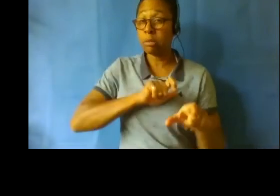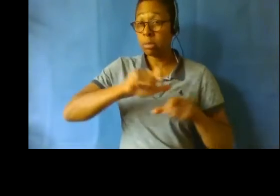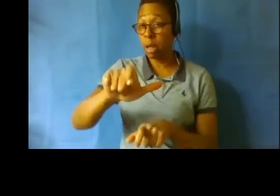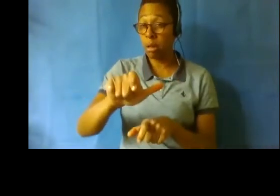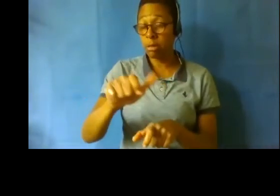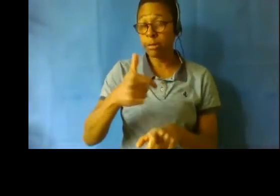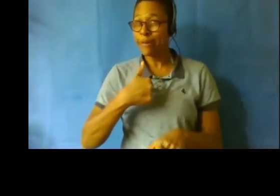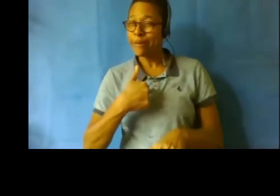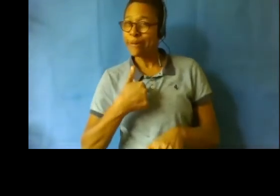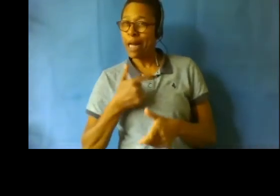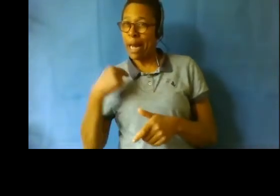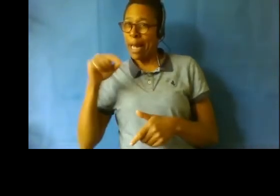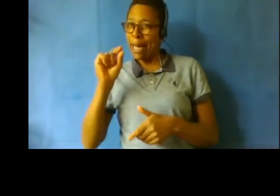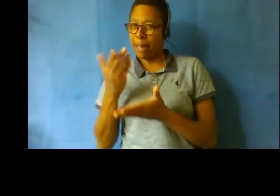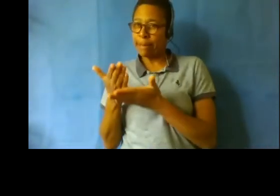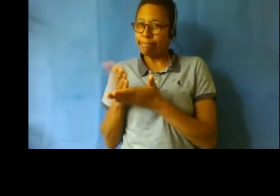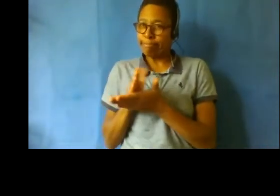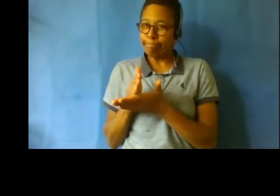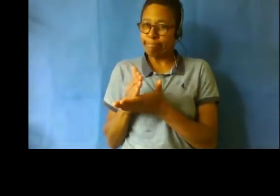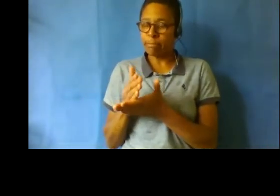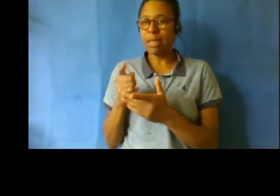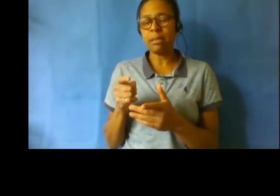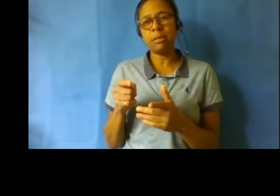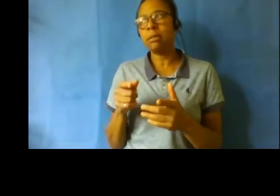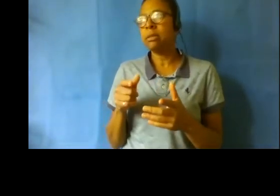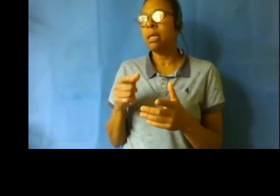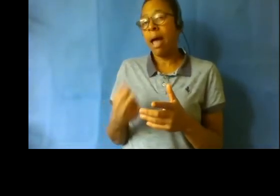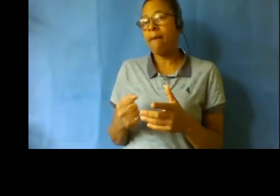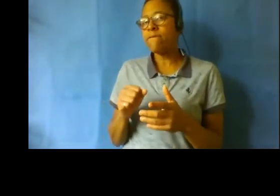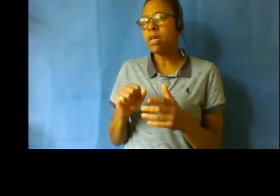which is similar to an incredibly intense PMS it's not very well